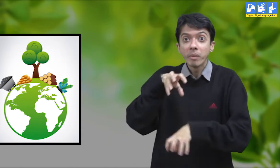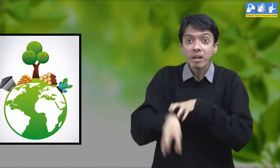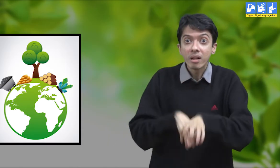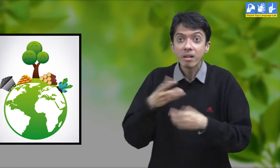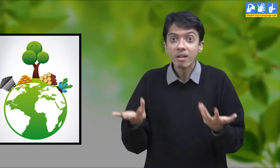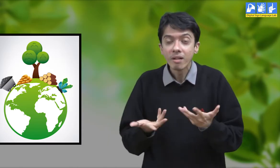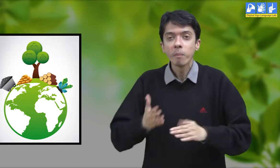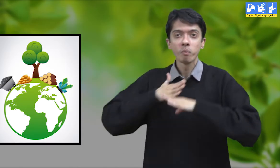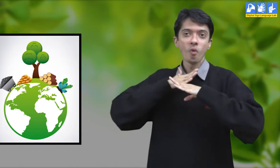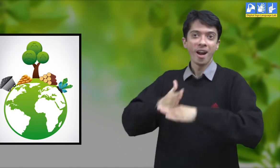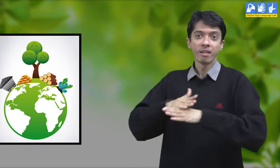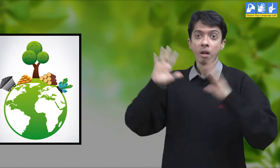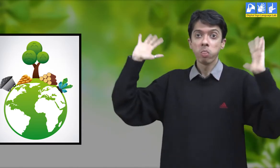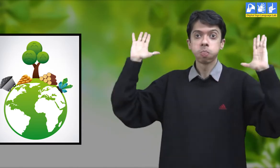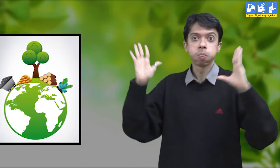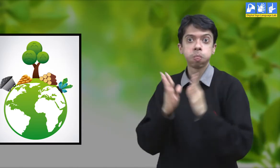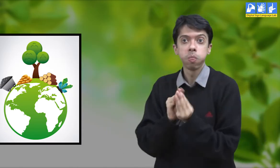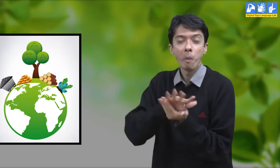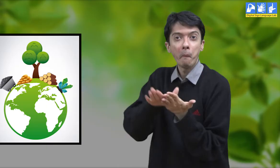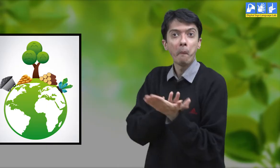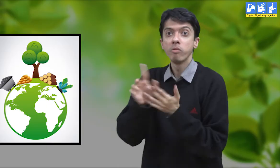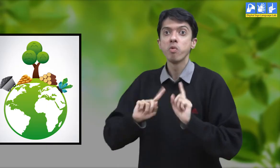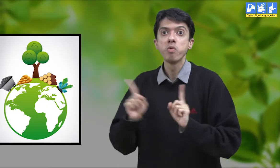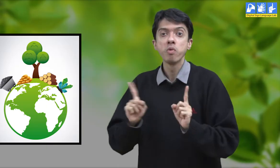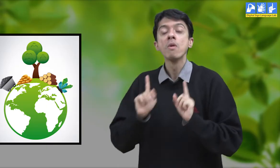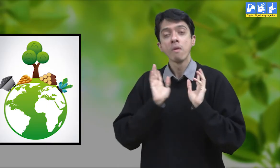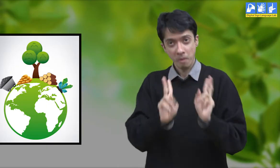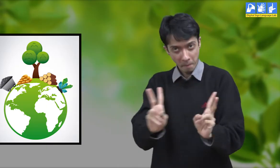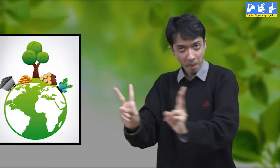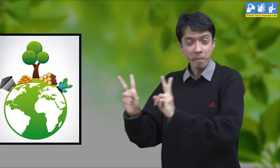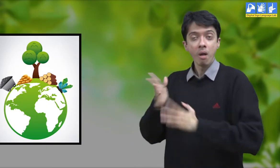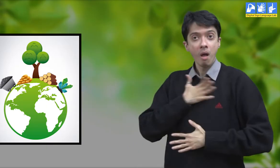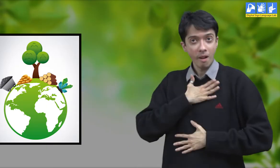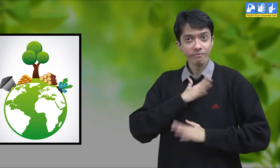These organisations work to conserve the natural resources and wildlife.